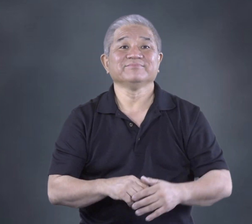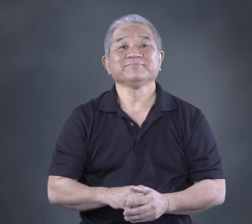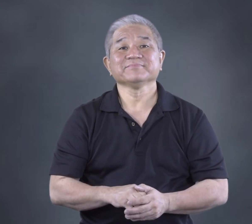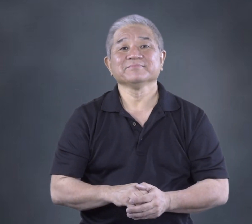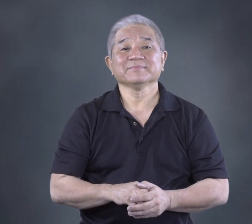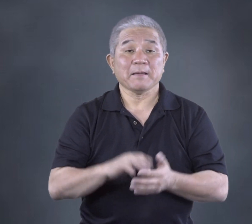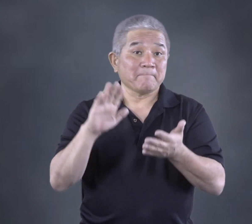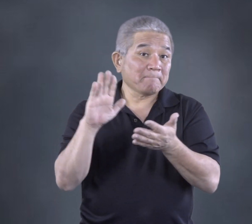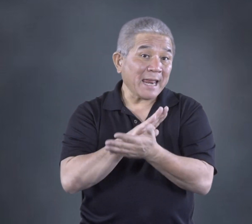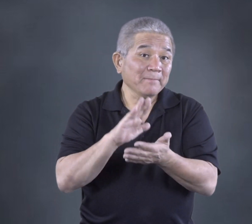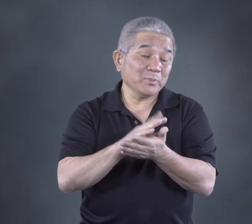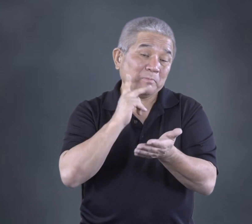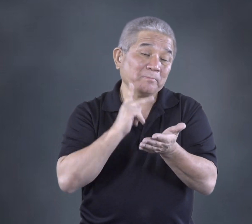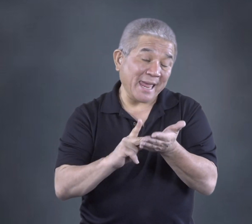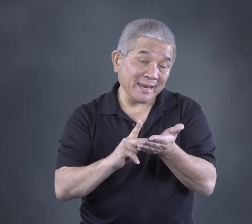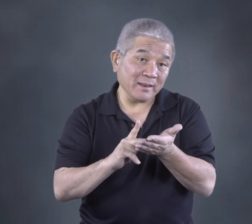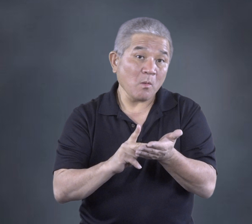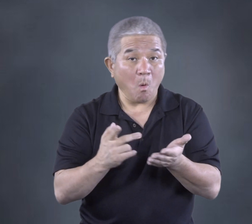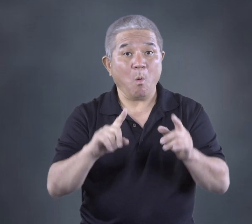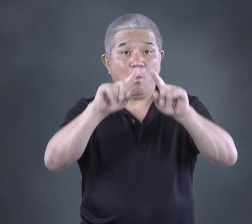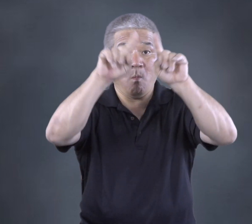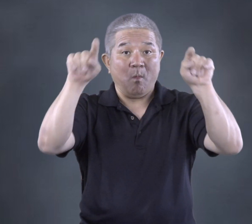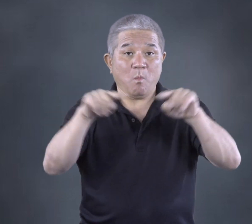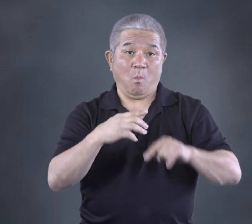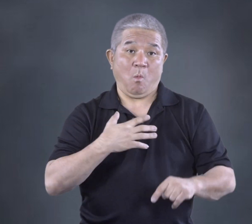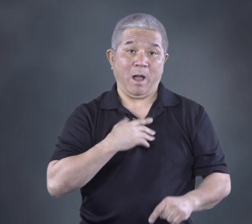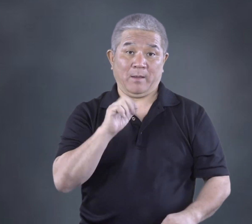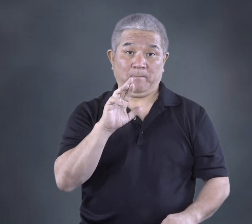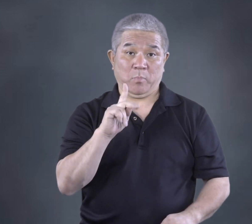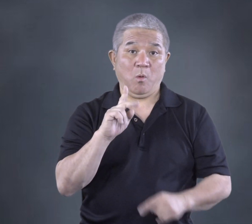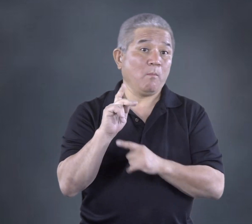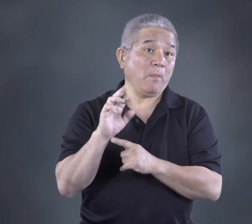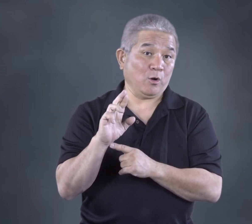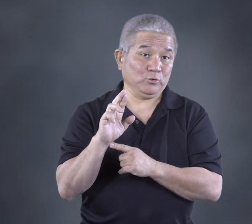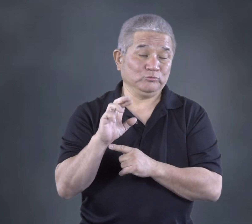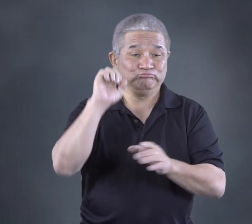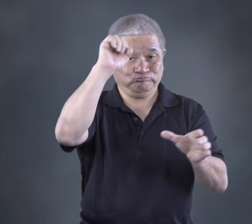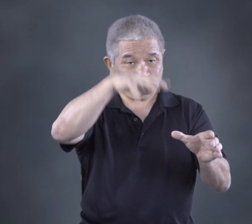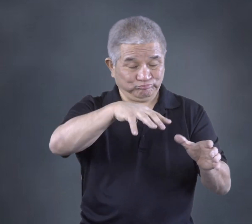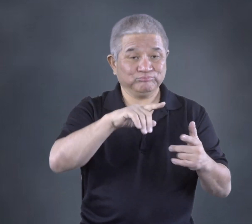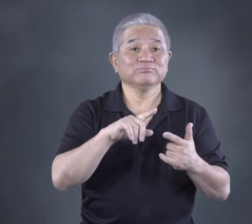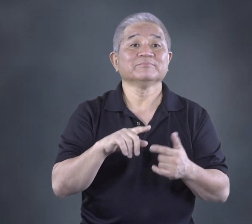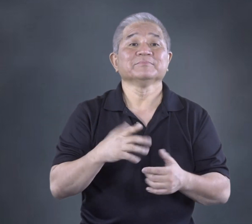Paper and pens; white board and markers